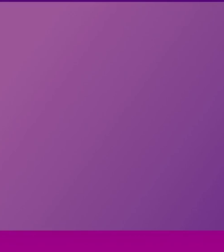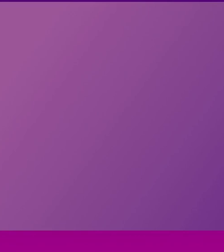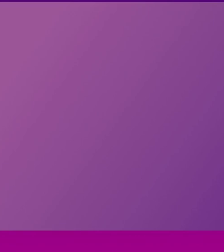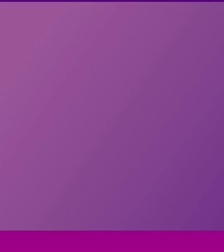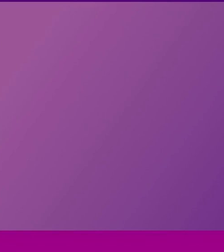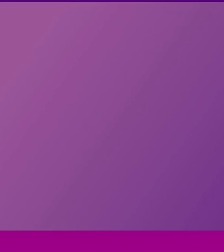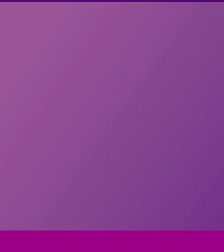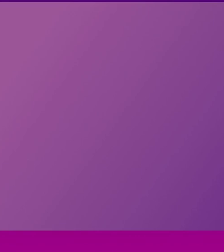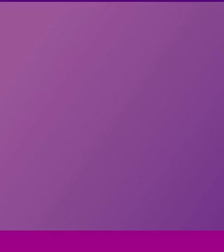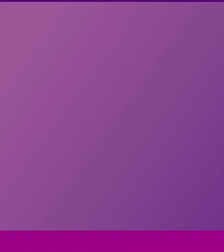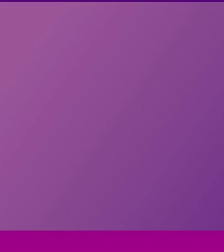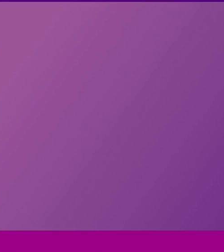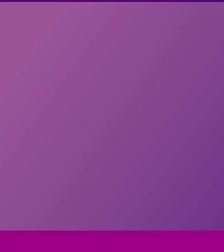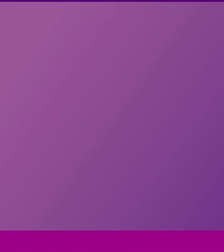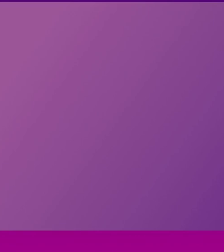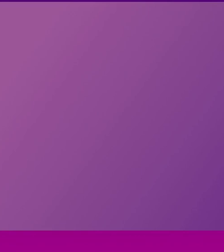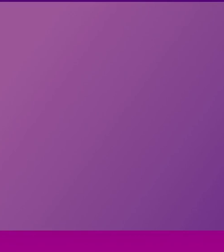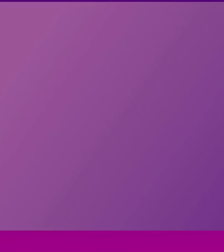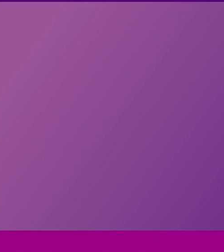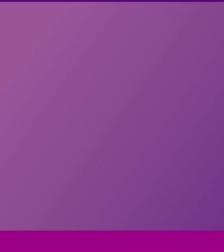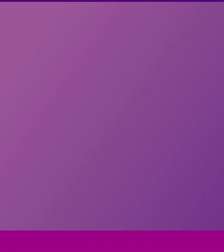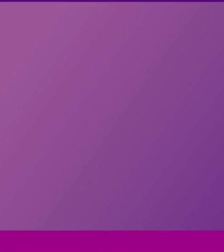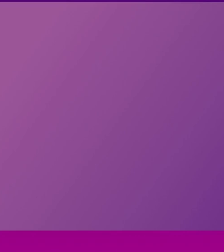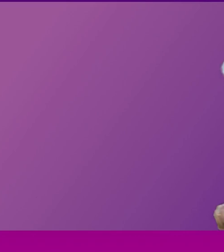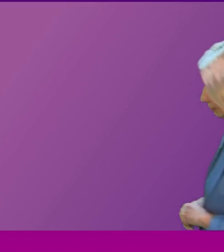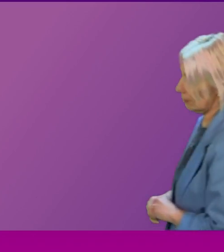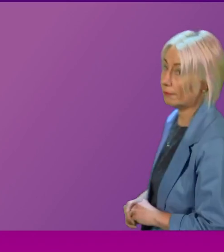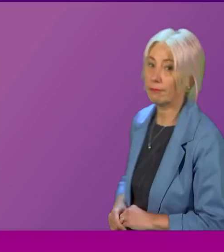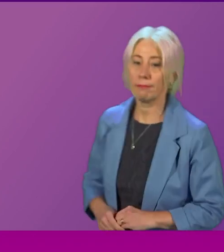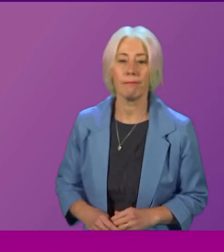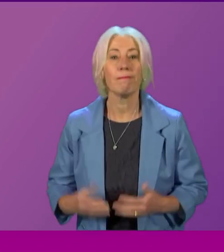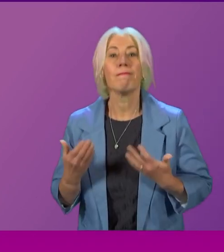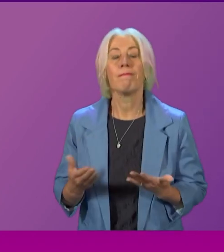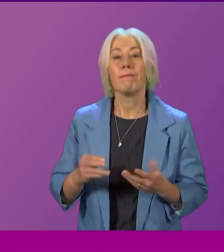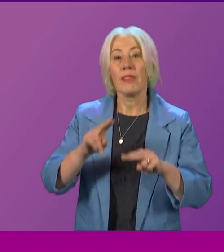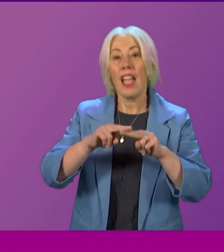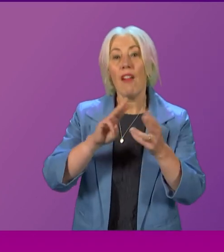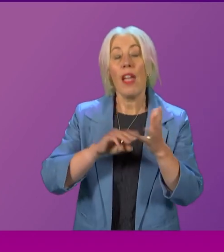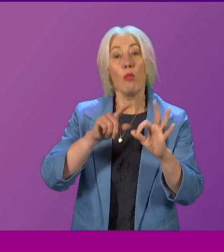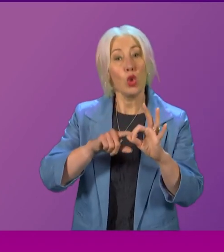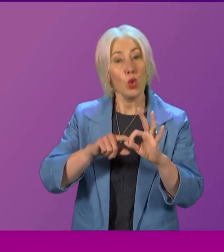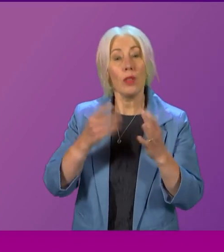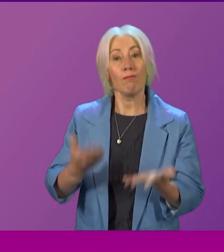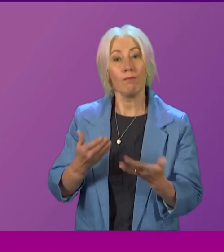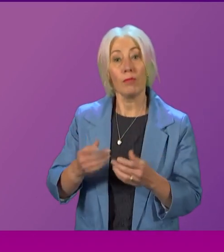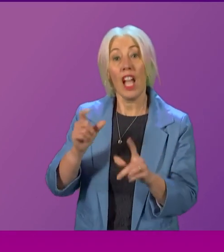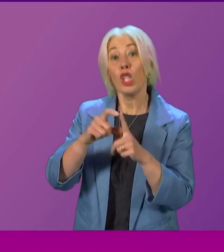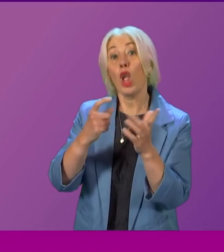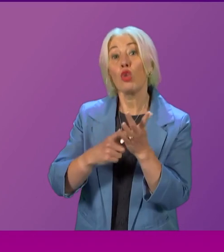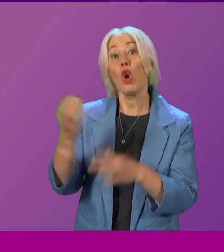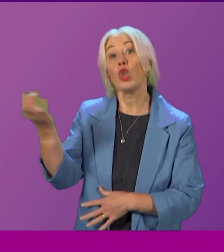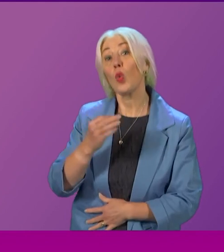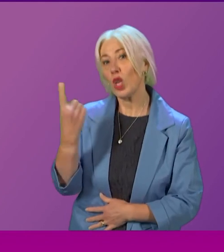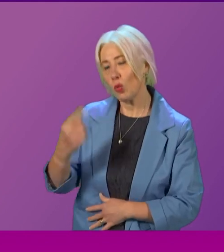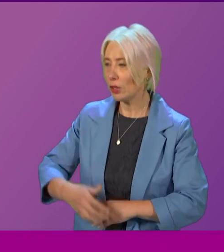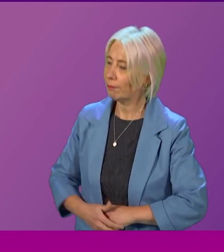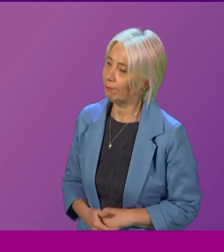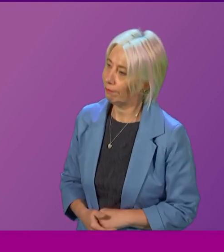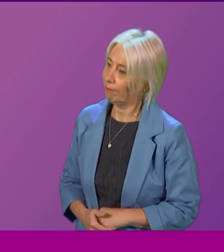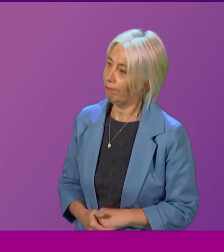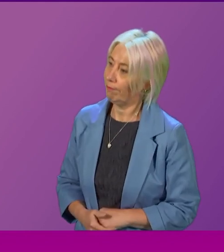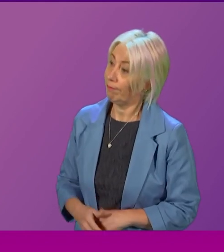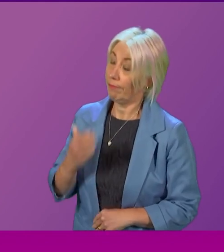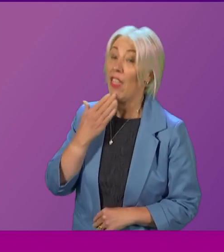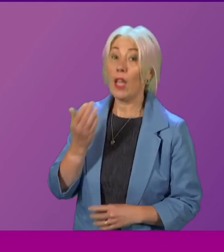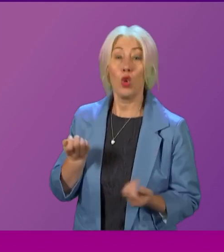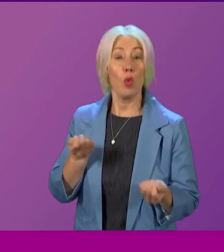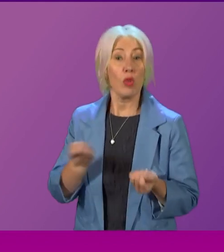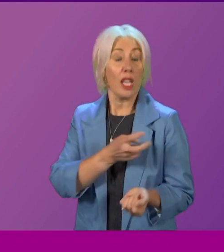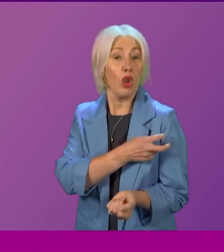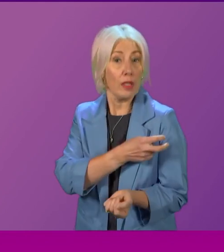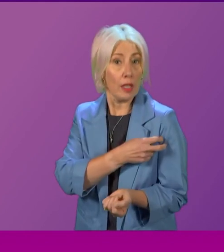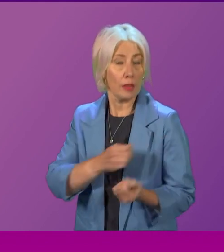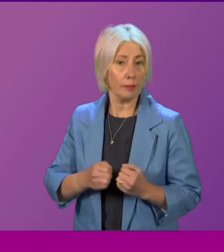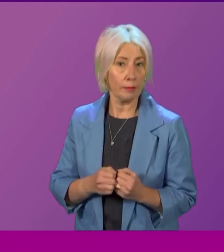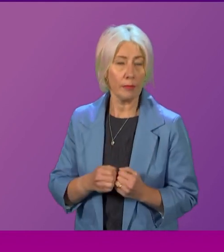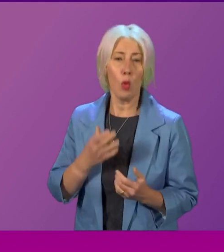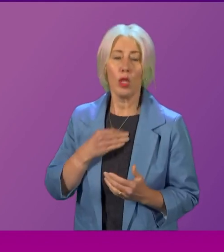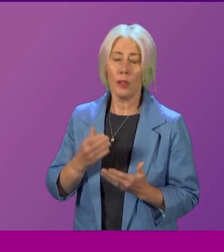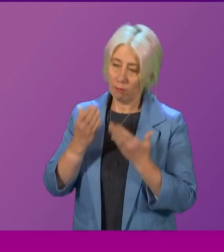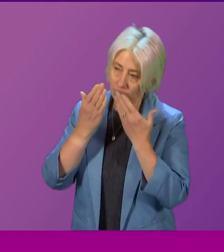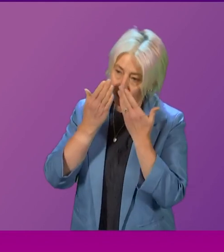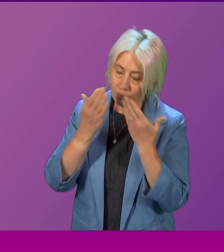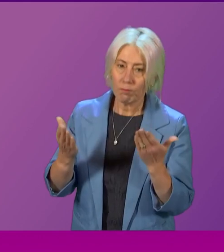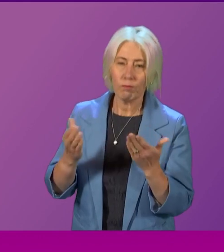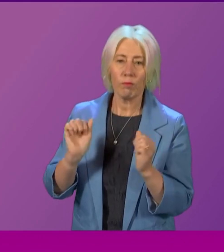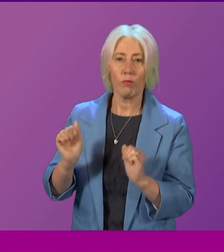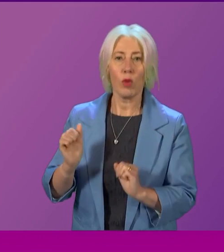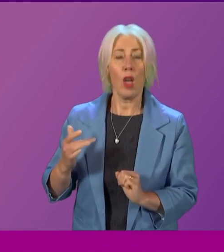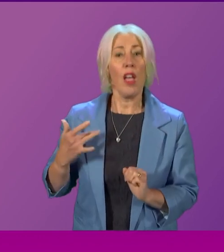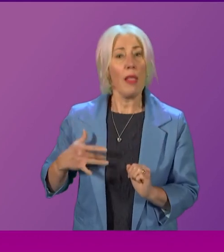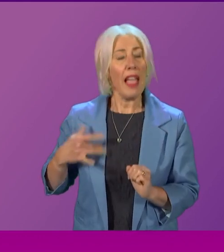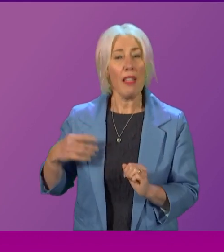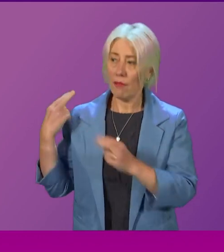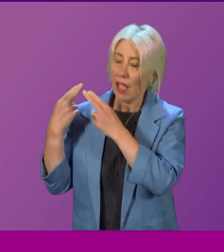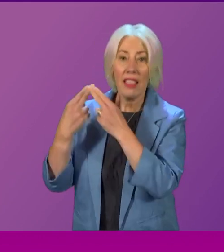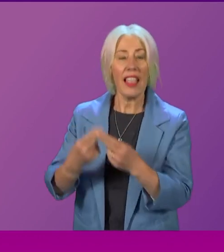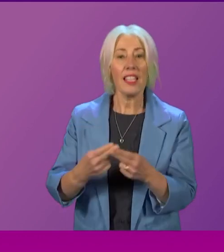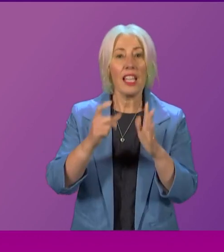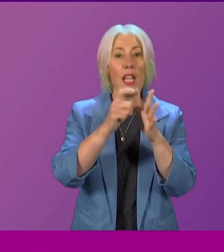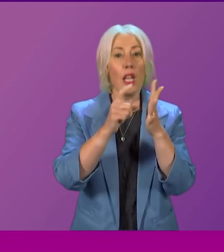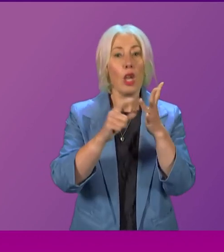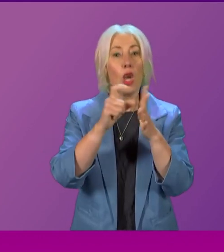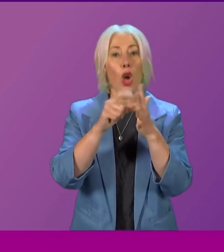I begin by paying tribute to the incredible life and legacy of Doddie Weir, who sadly